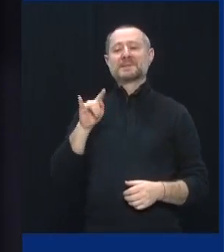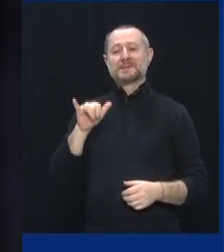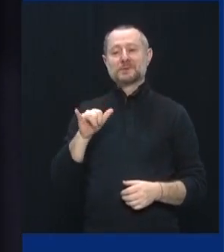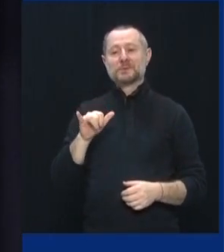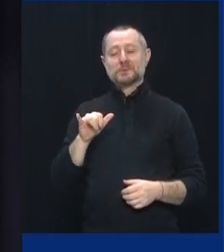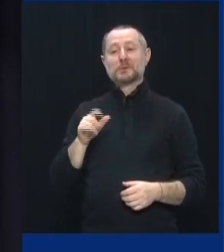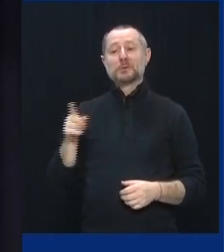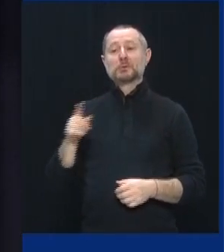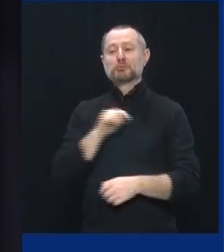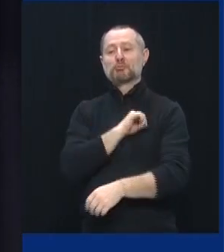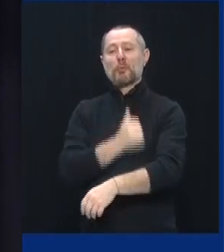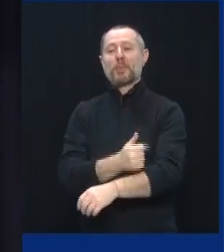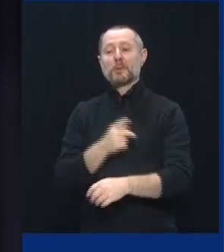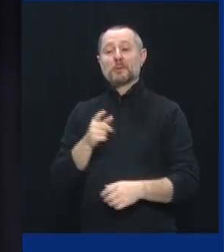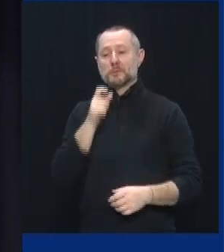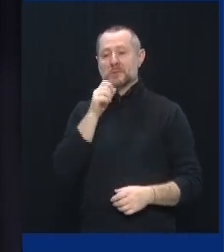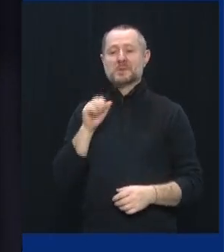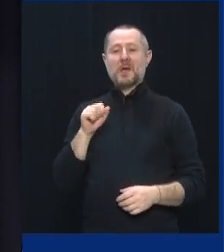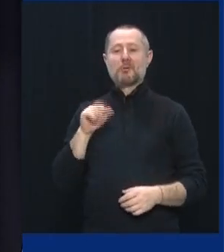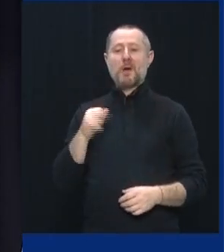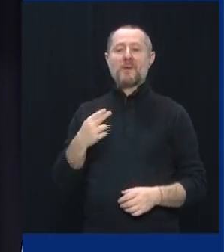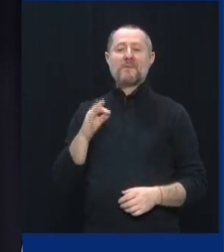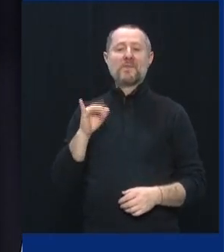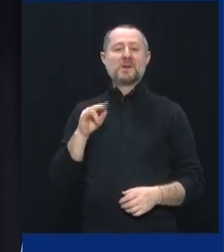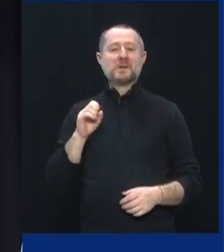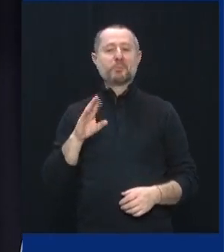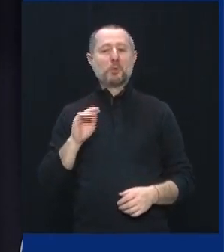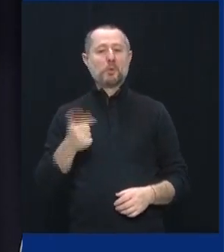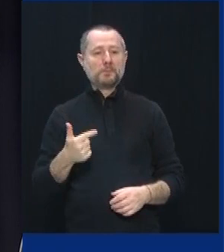WHO WOULD HAVE GUESSED? SO THE HEAD OF THE NEW YORK CITY TRANSIT AUTHORITY, SARAH